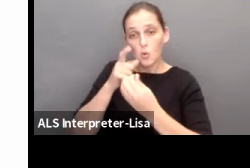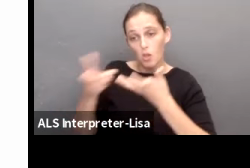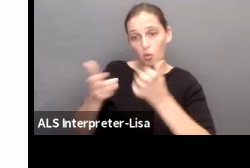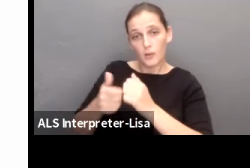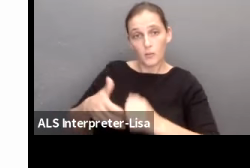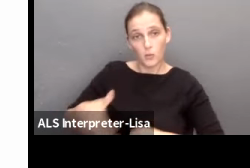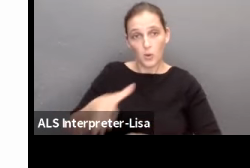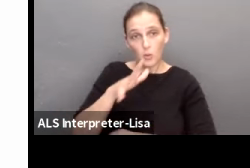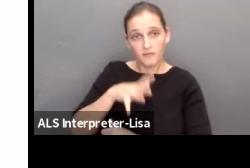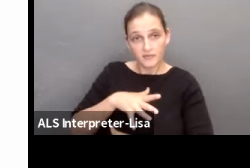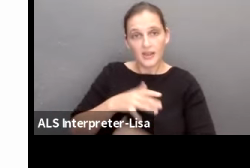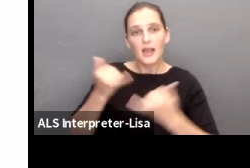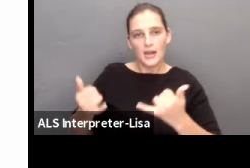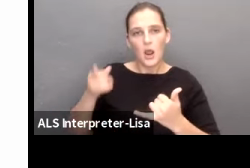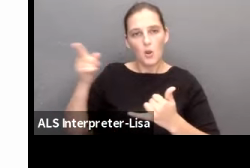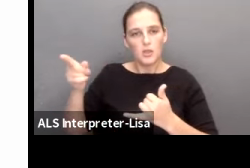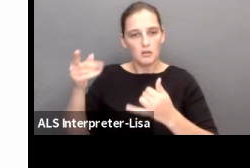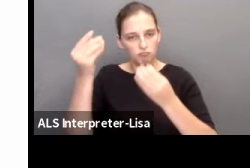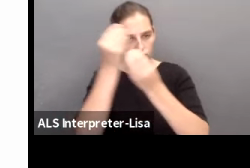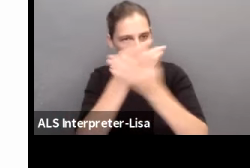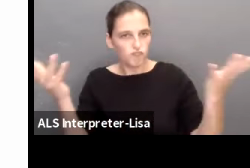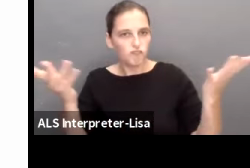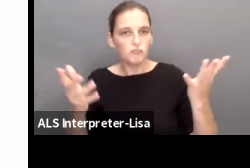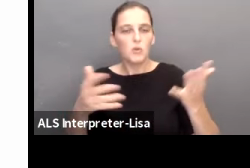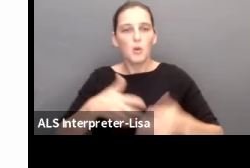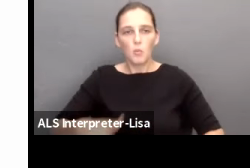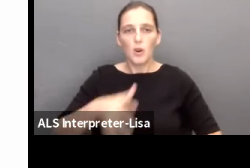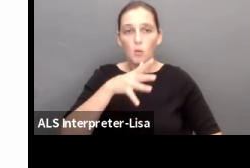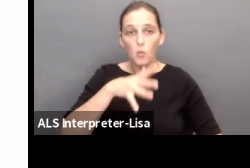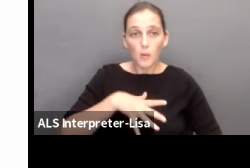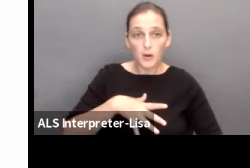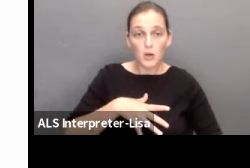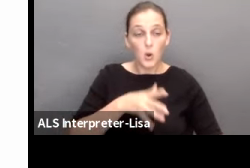the CDC and strongly recommended that pregnant women or women who are considering